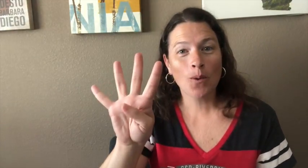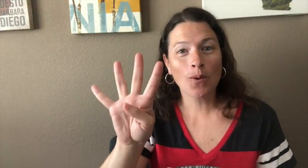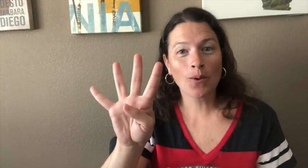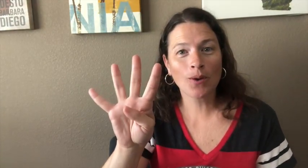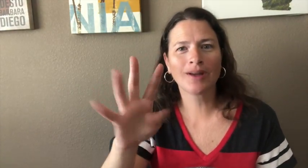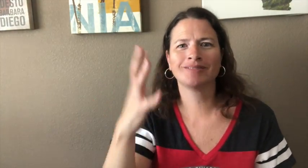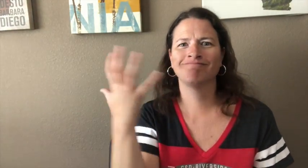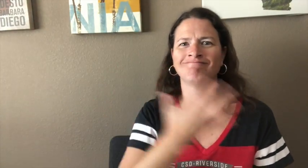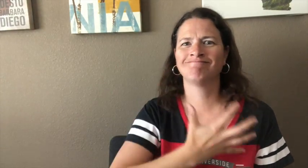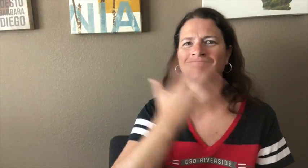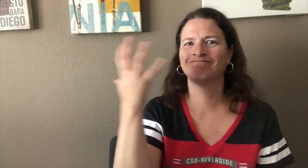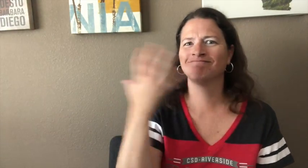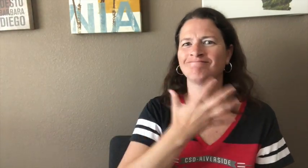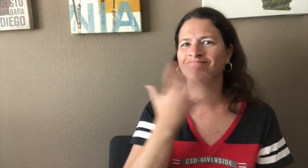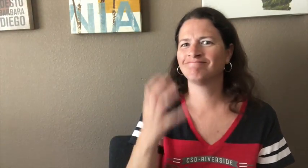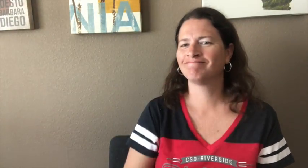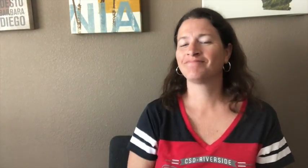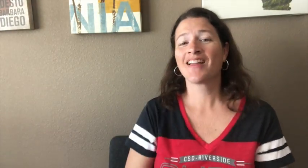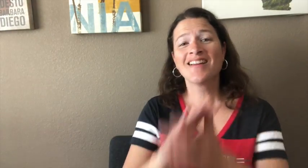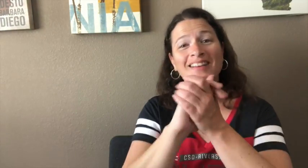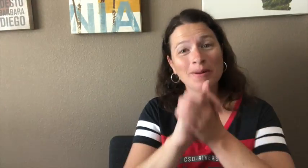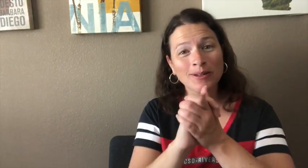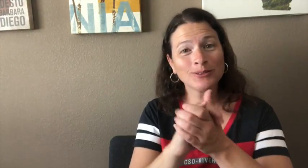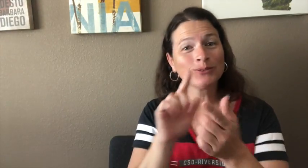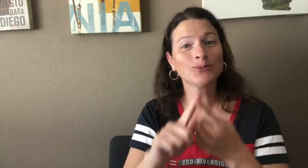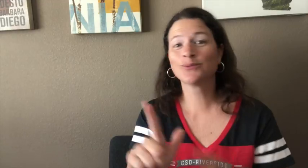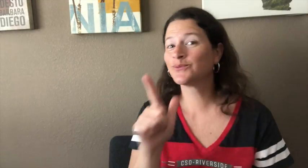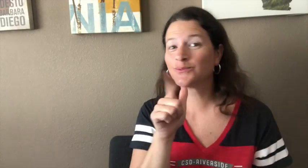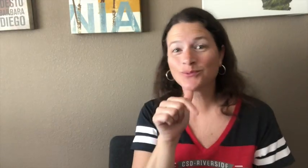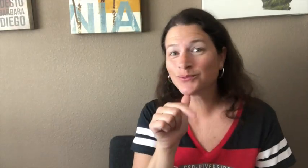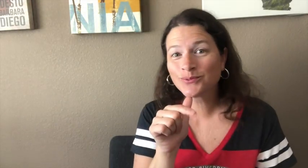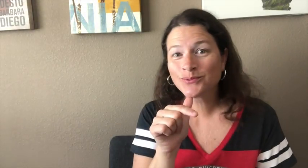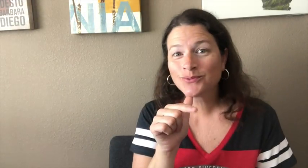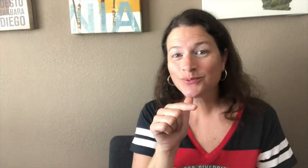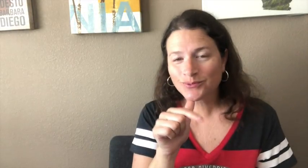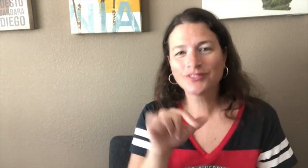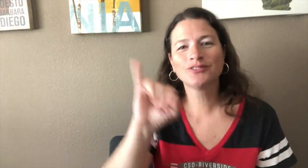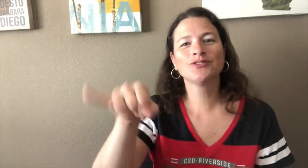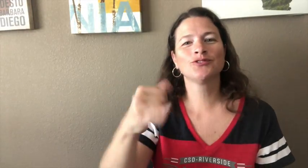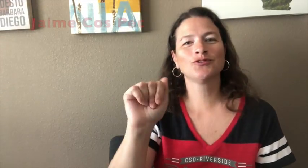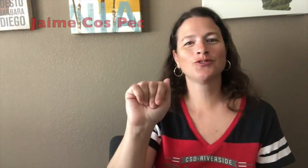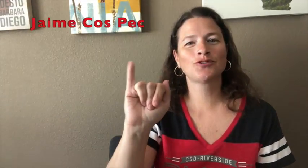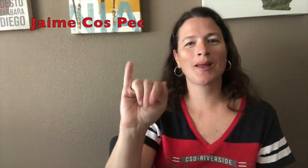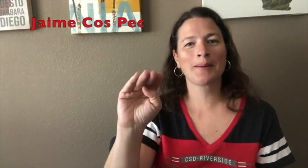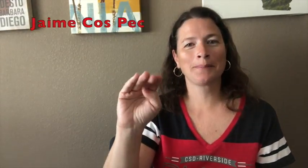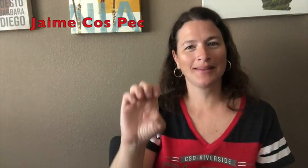3.7, four just fabulous congratulations goes to Jamie cause pack.